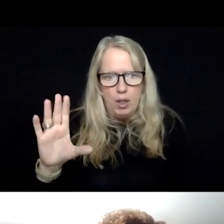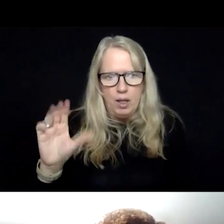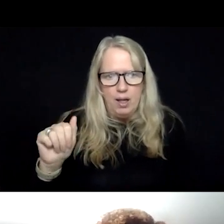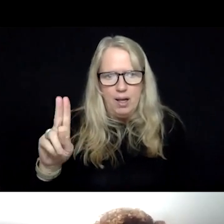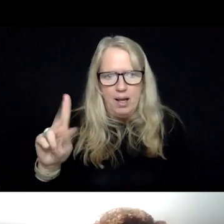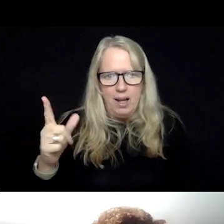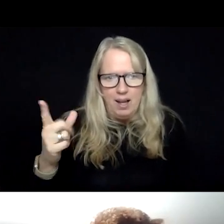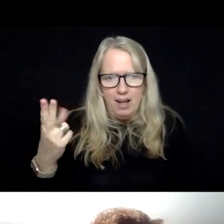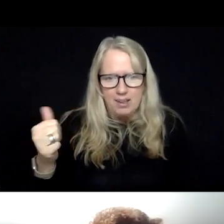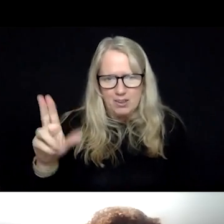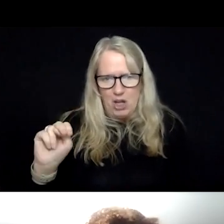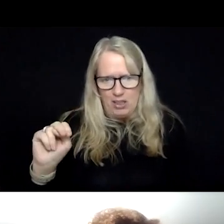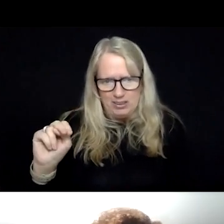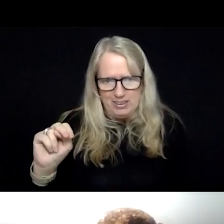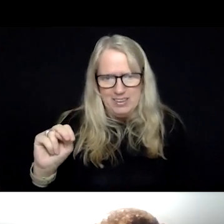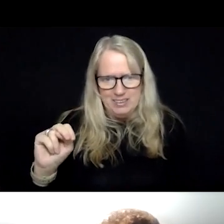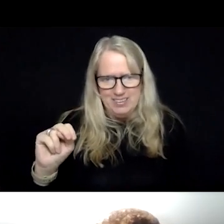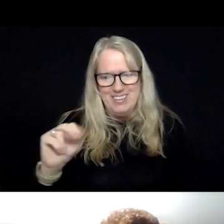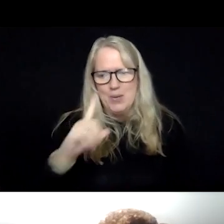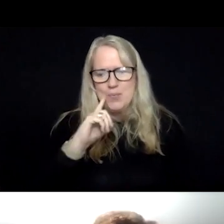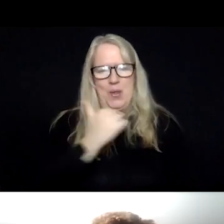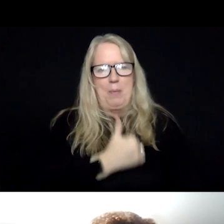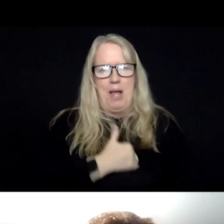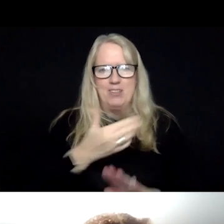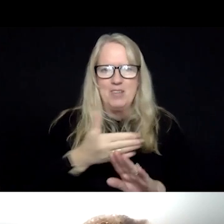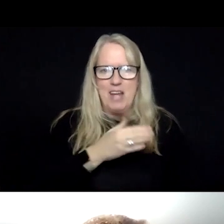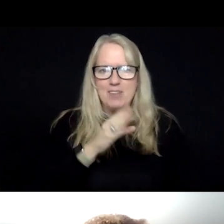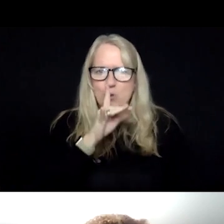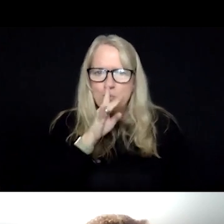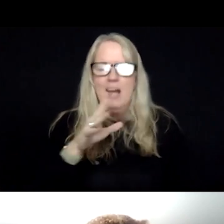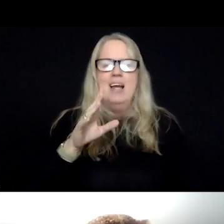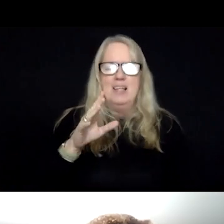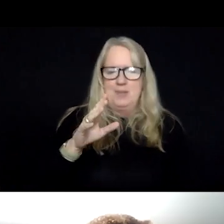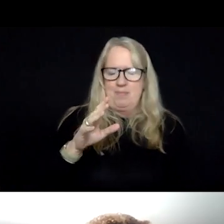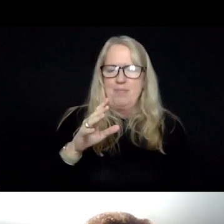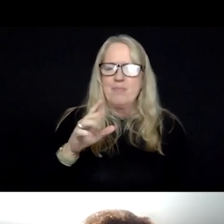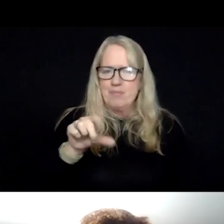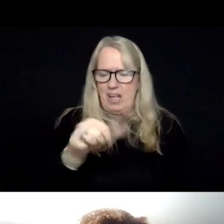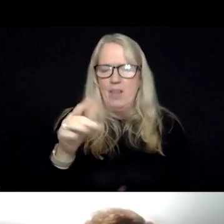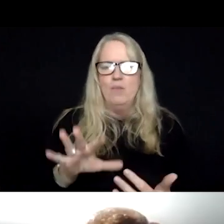NAME WRONG. AGAIN, ANOTHER FEATURED PRESENTATION THAT IS GOING